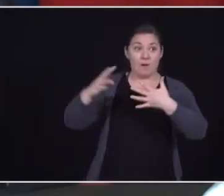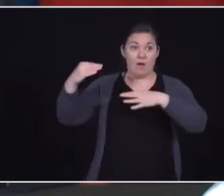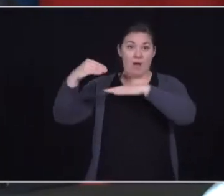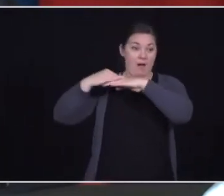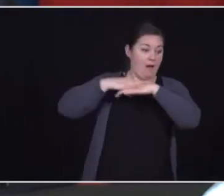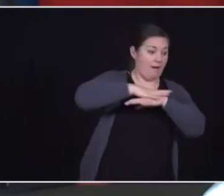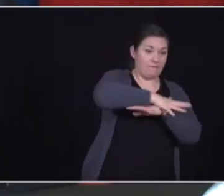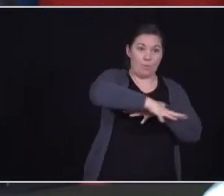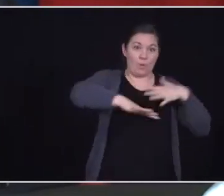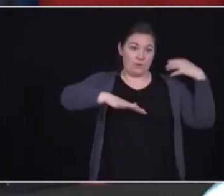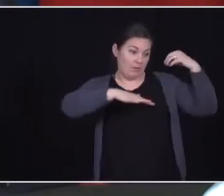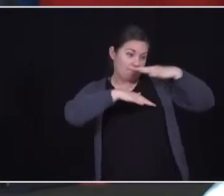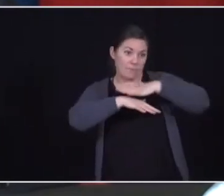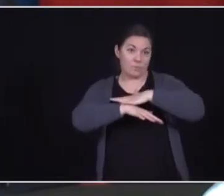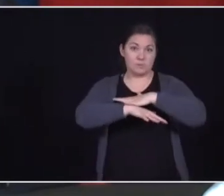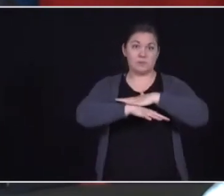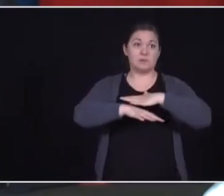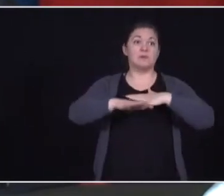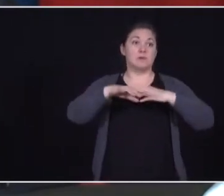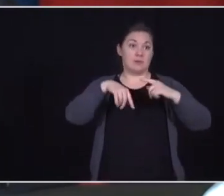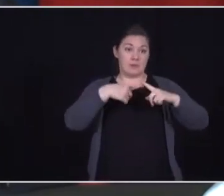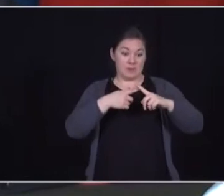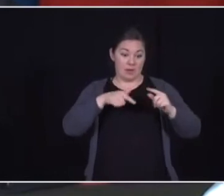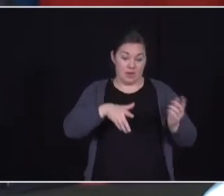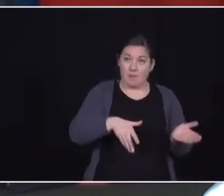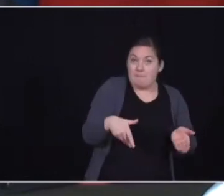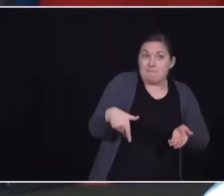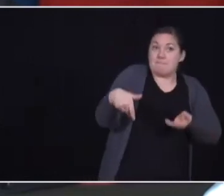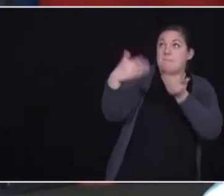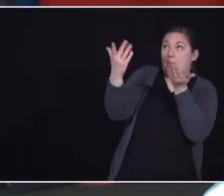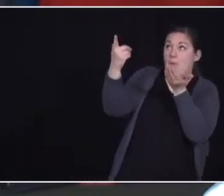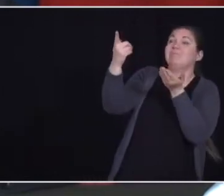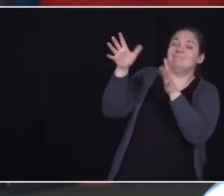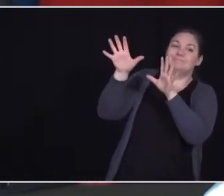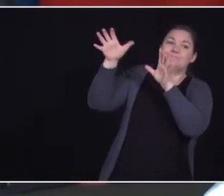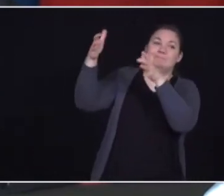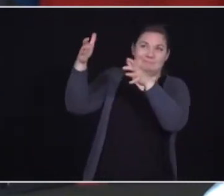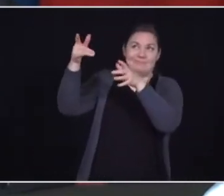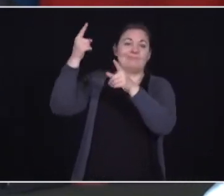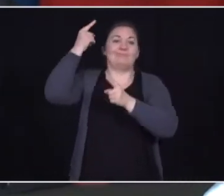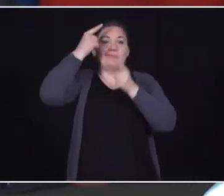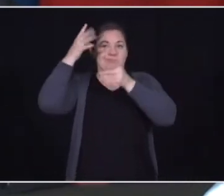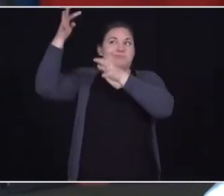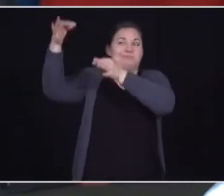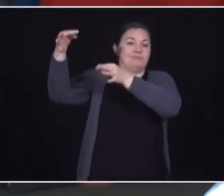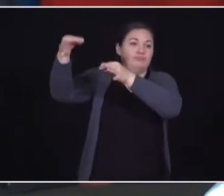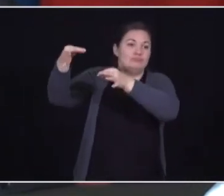from potential risk, flowing through the ethical framework that is applied, and utilized, and informed, all of the discussions,